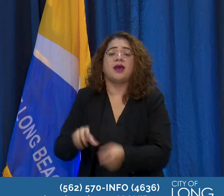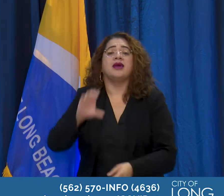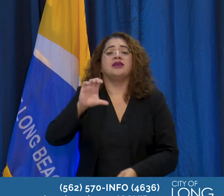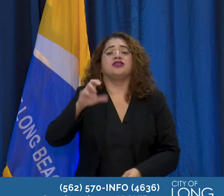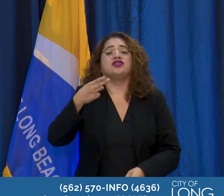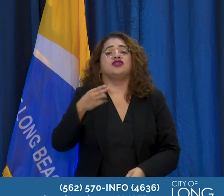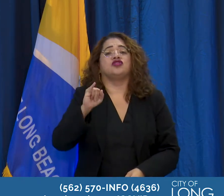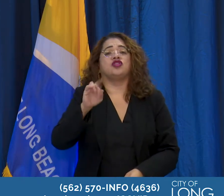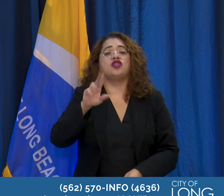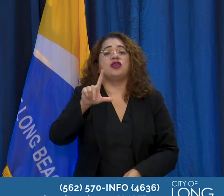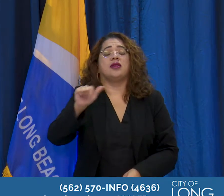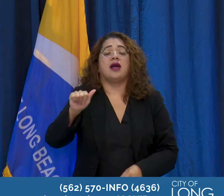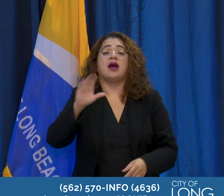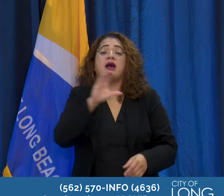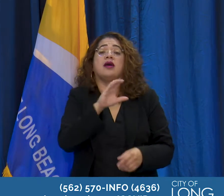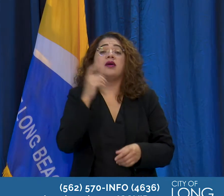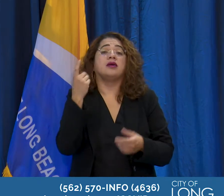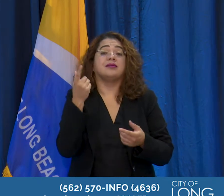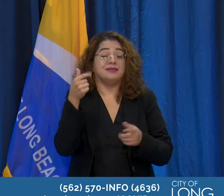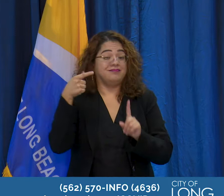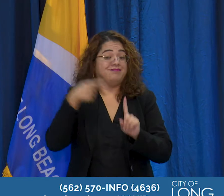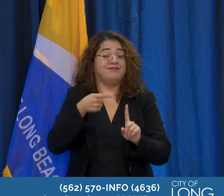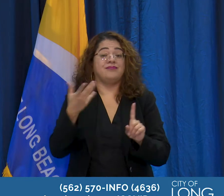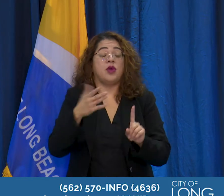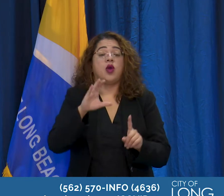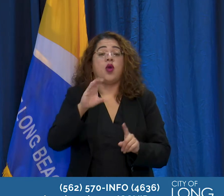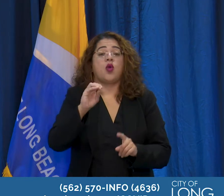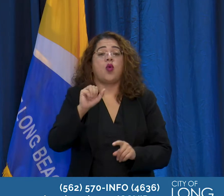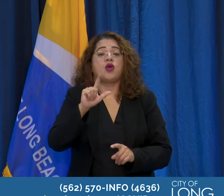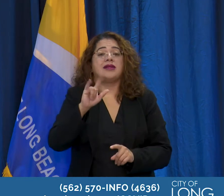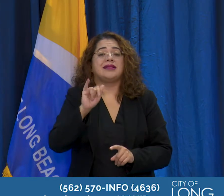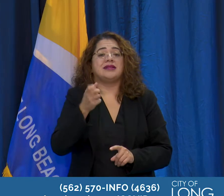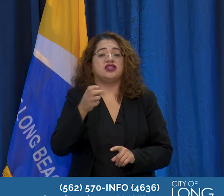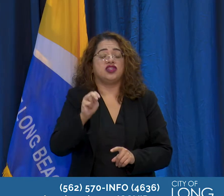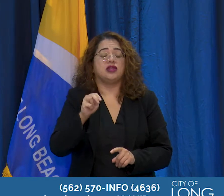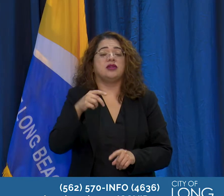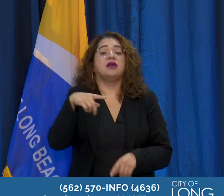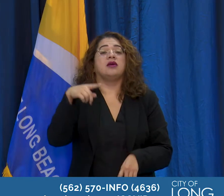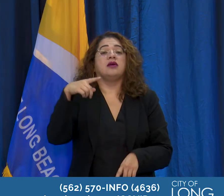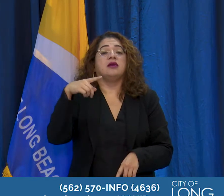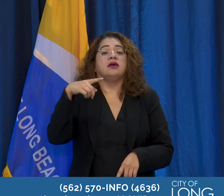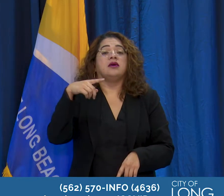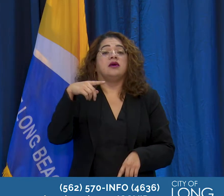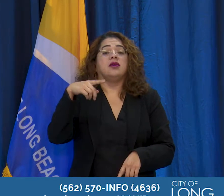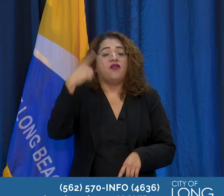for humane immigrant rights, for helping us run this new model of testing.